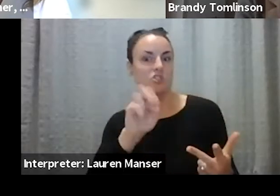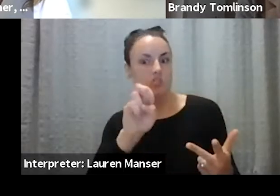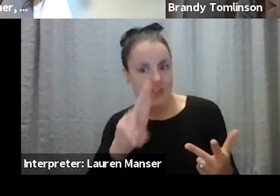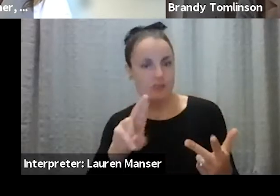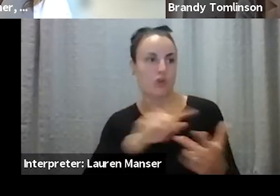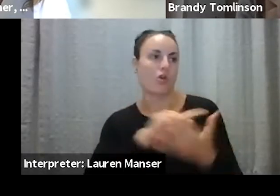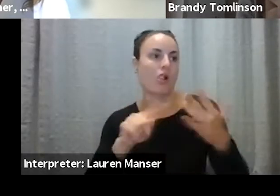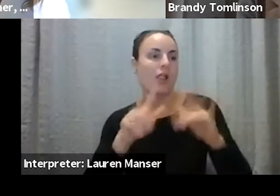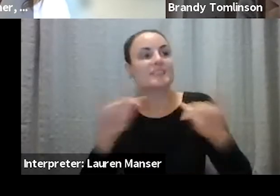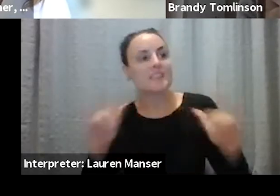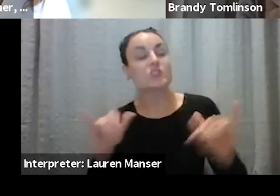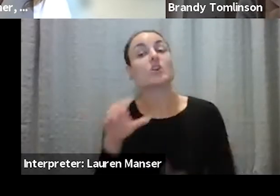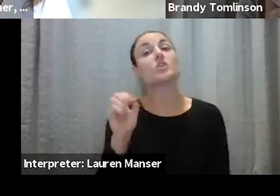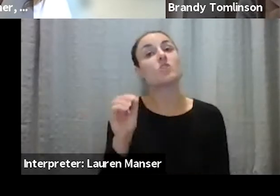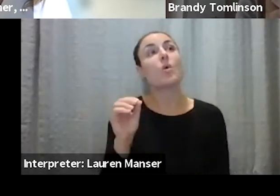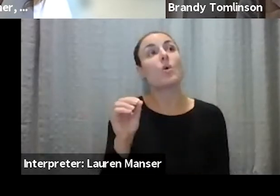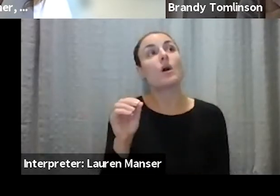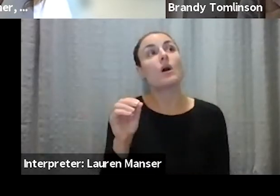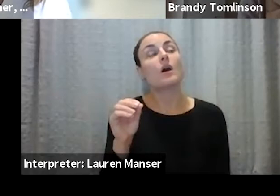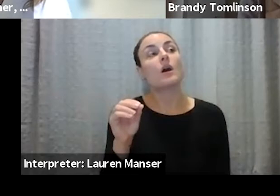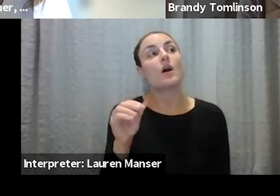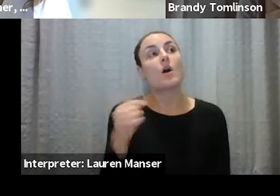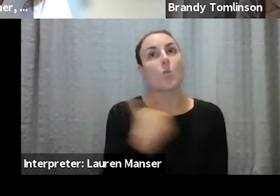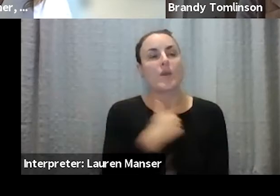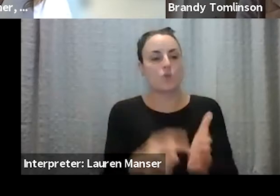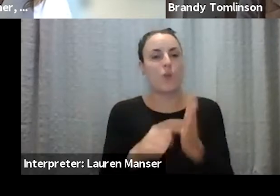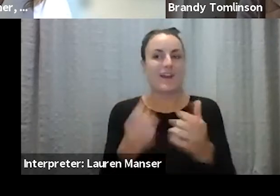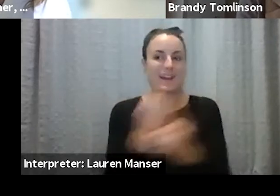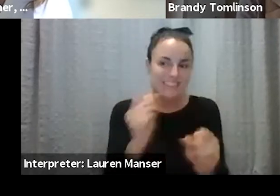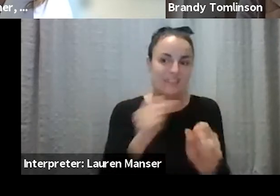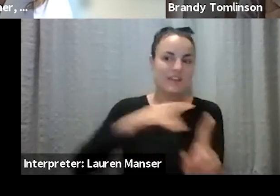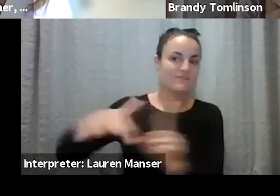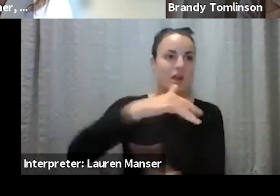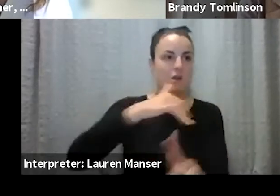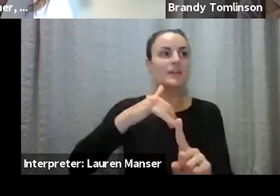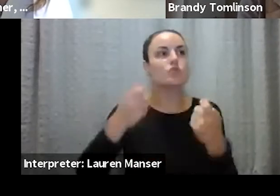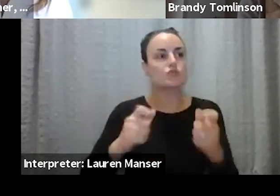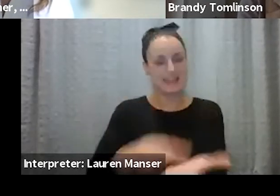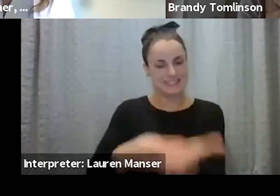to discuss disability discrimination from an intersectional lens as well.